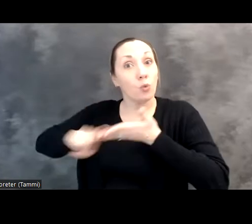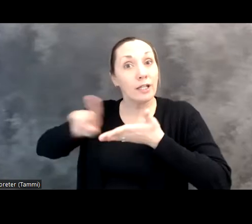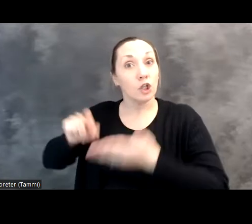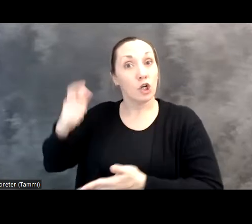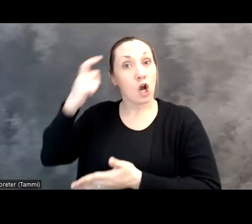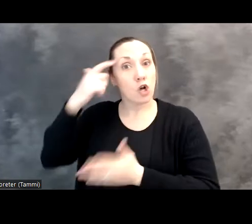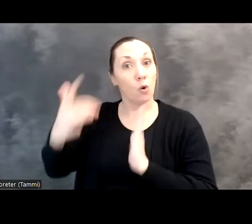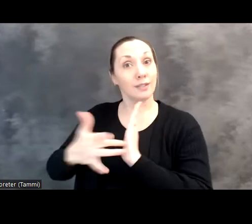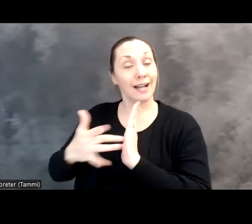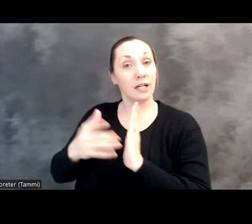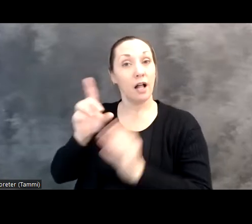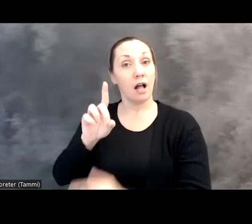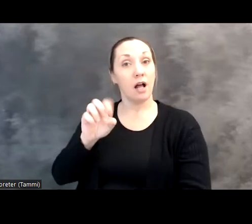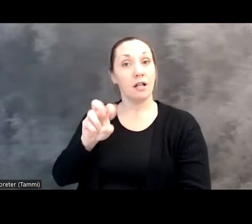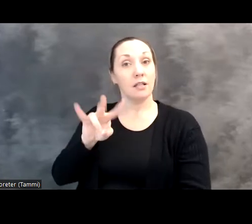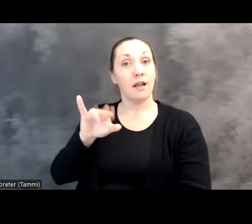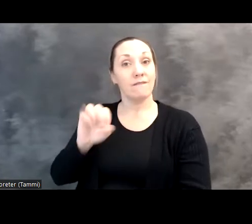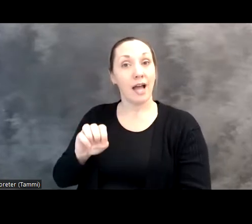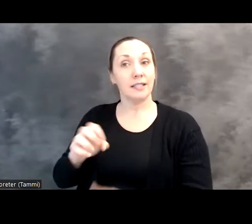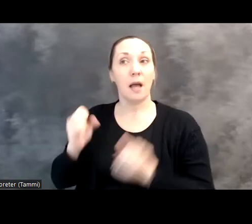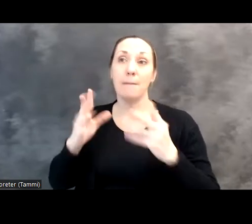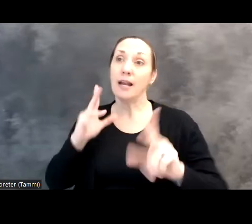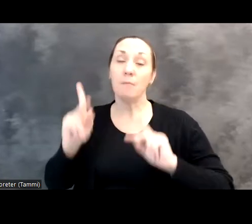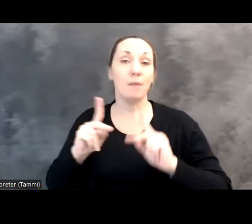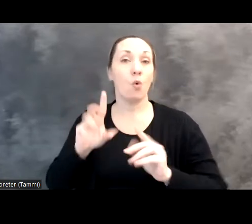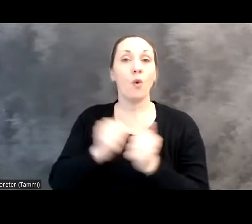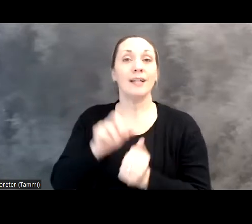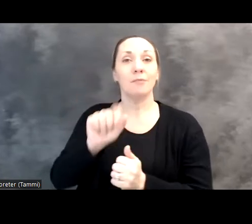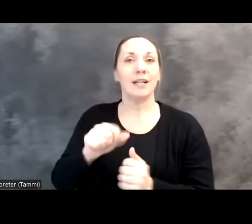decide to produce well researched neuro